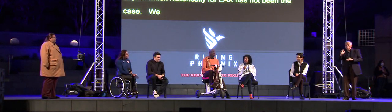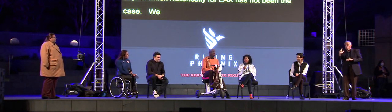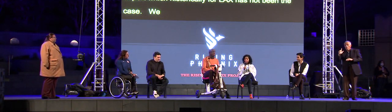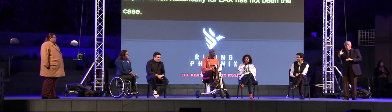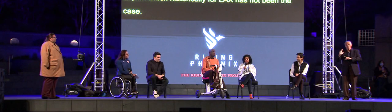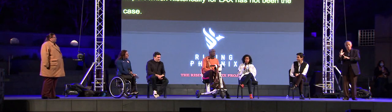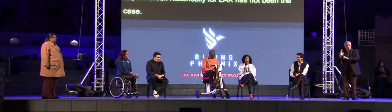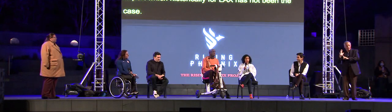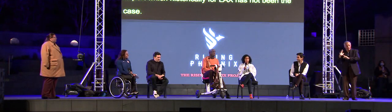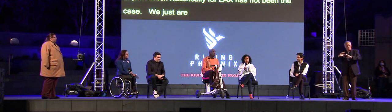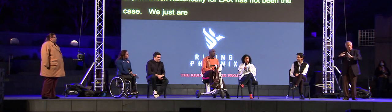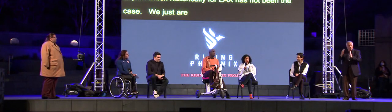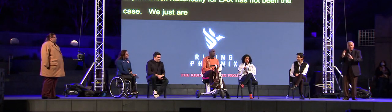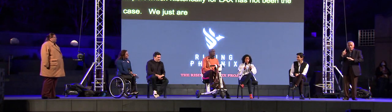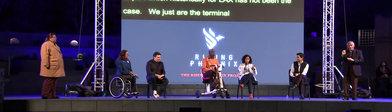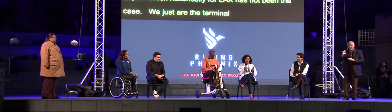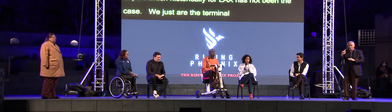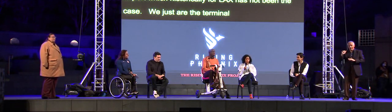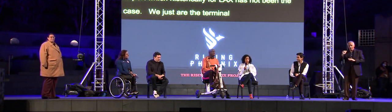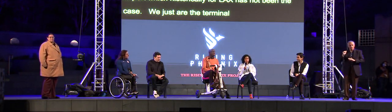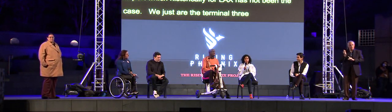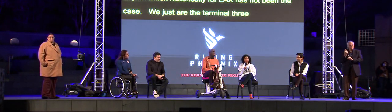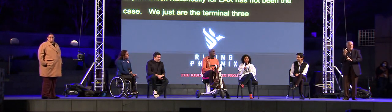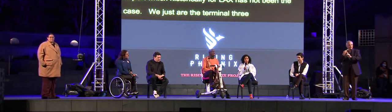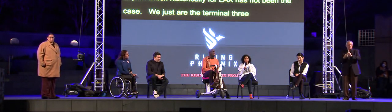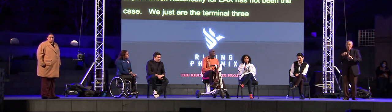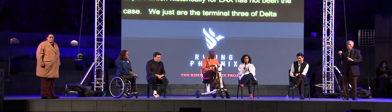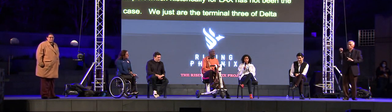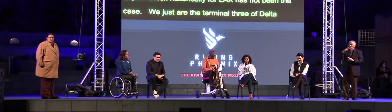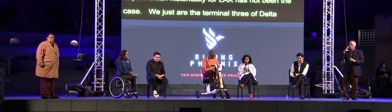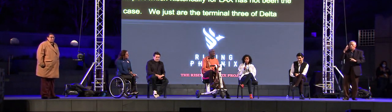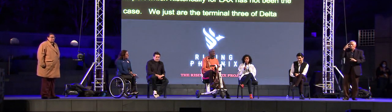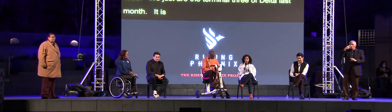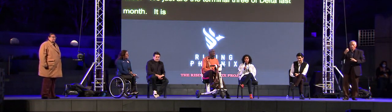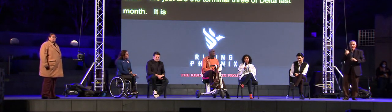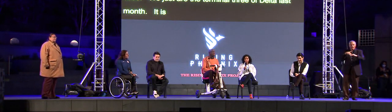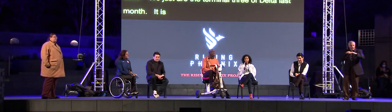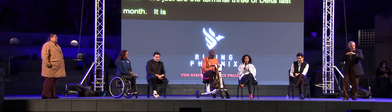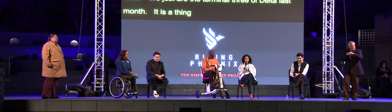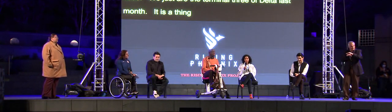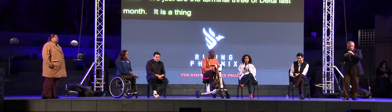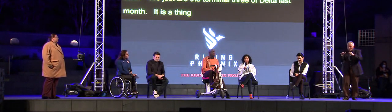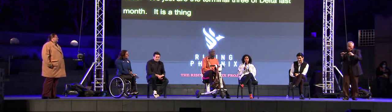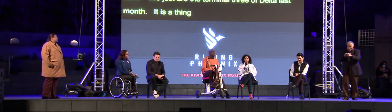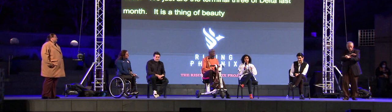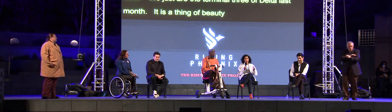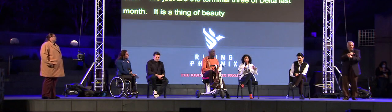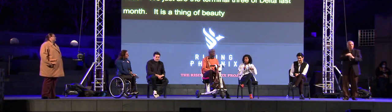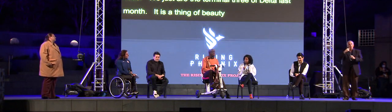last month, which is just a thing of beauty and fully accessible. I think that there's just so much that we